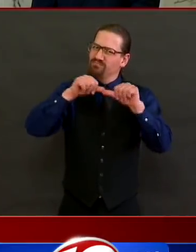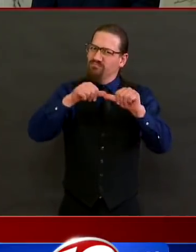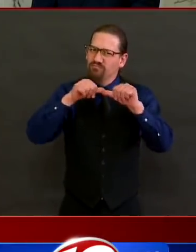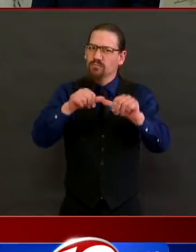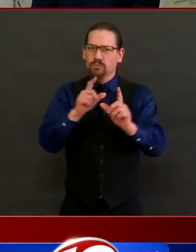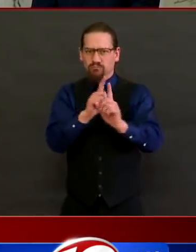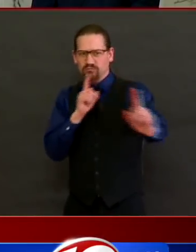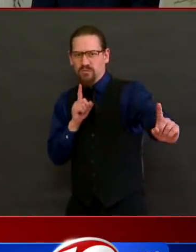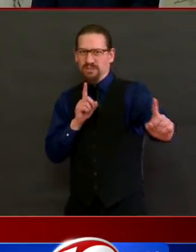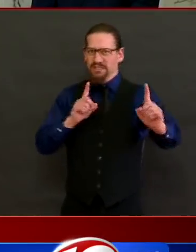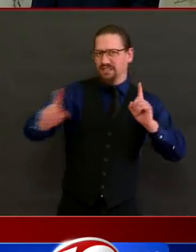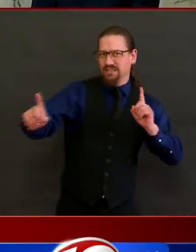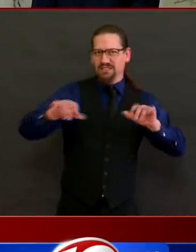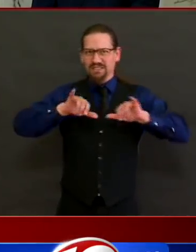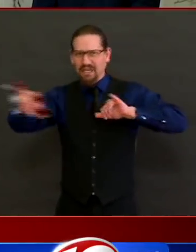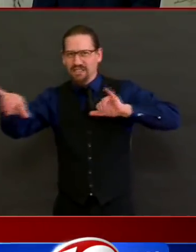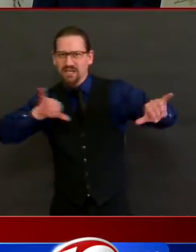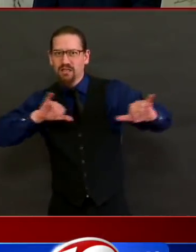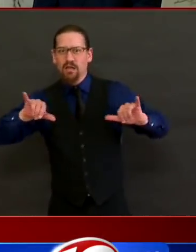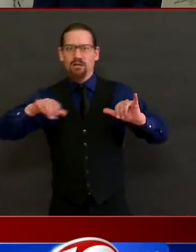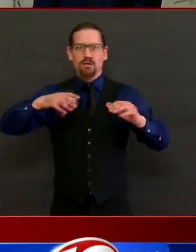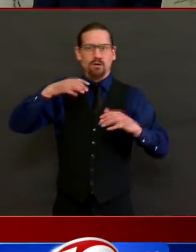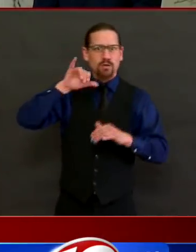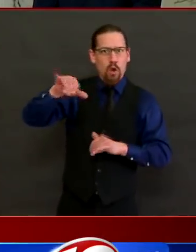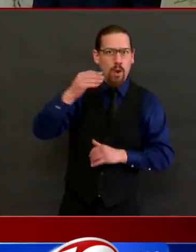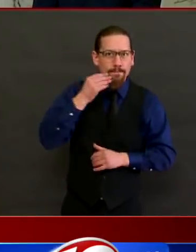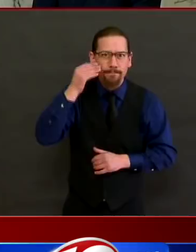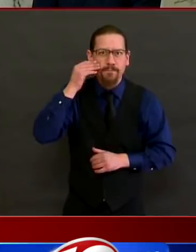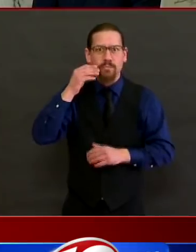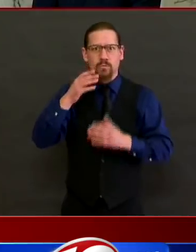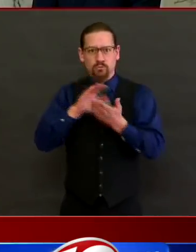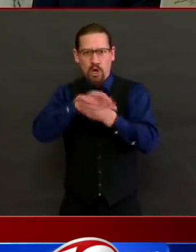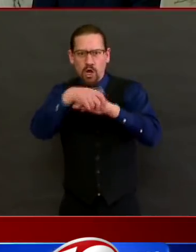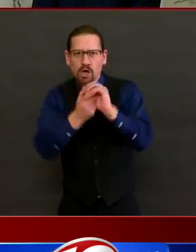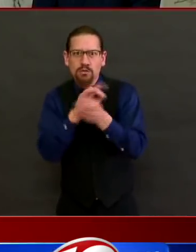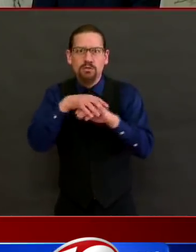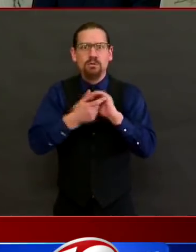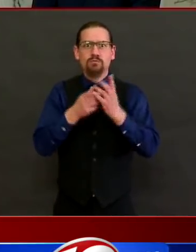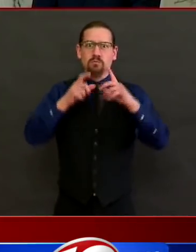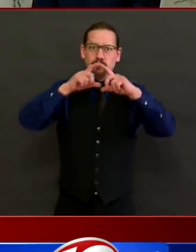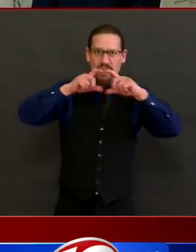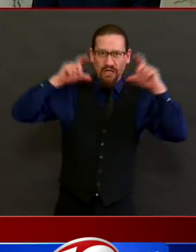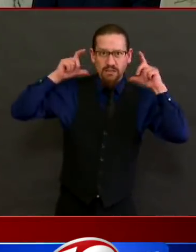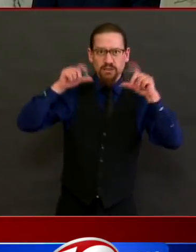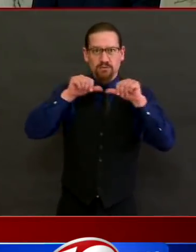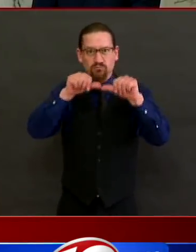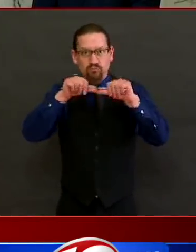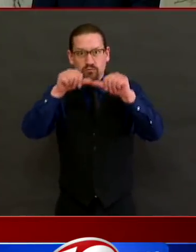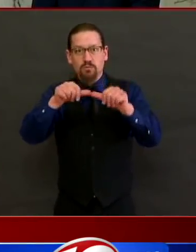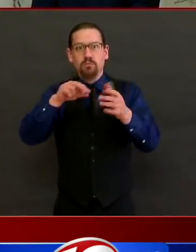BETTER THAN THE BLUE LINE, IF YOU ALL KEEP DOING THE HARD WORK OF STAYING AT HOME.